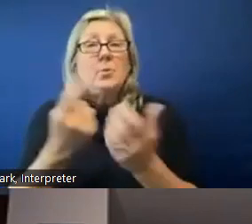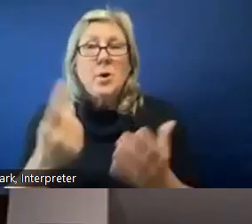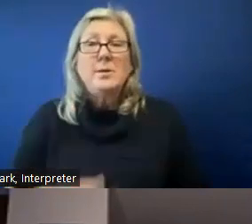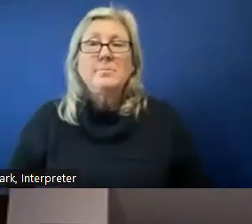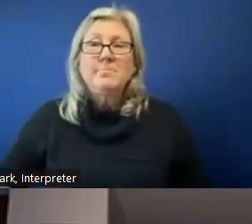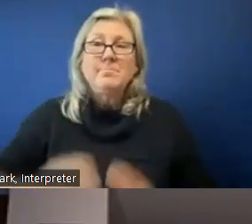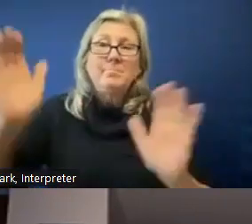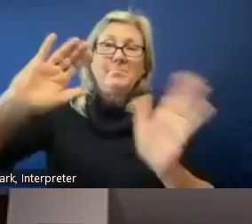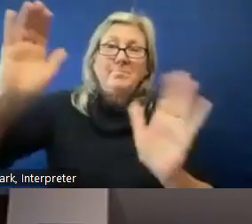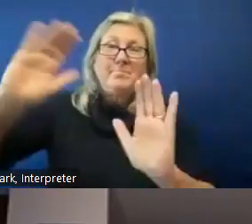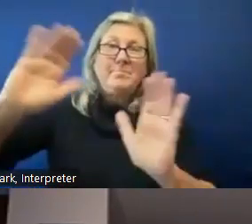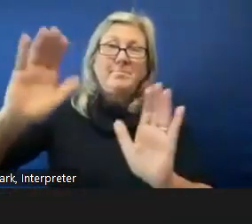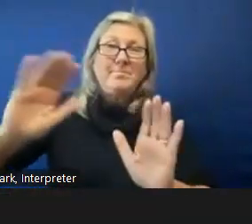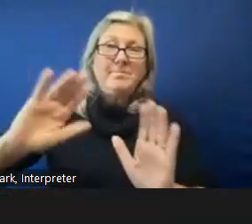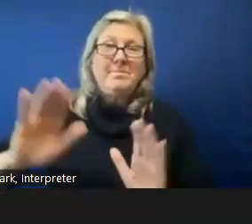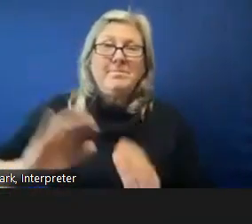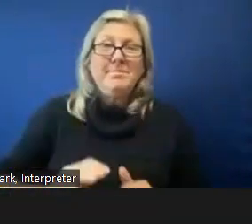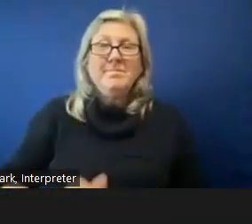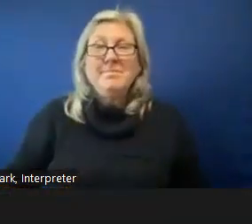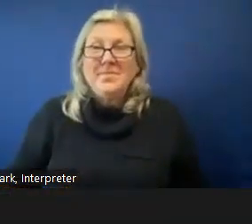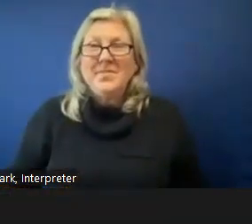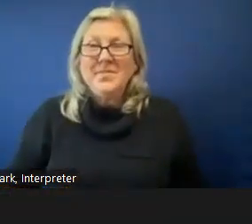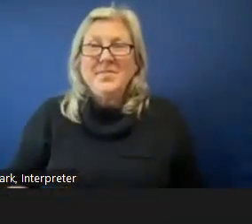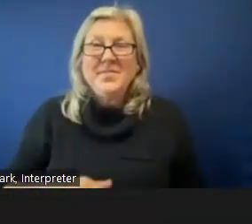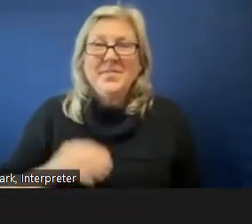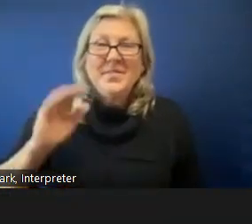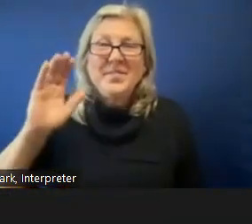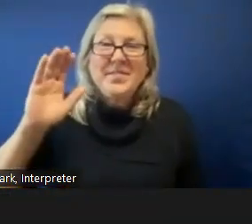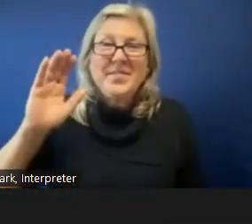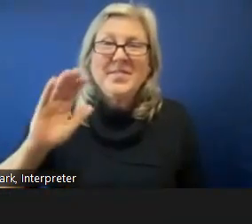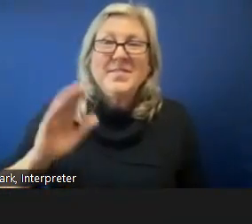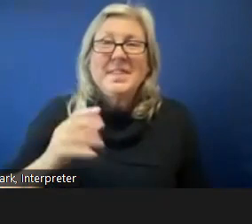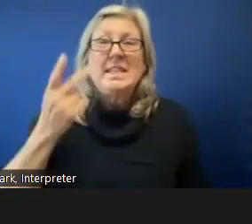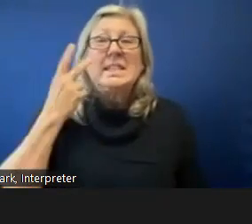Thank you interpreters, captioners, and everyone.